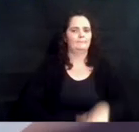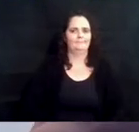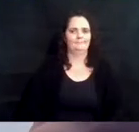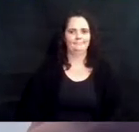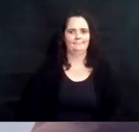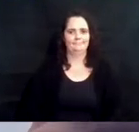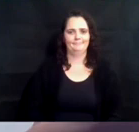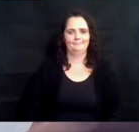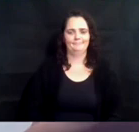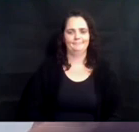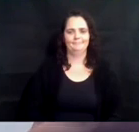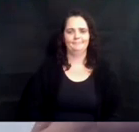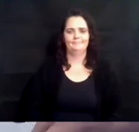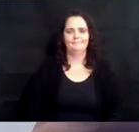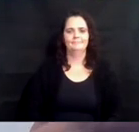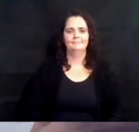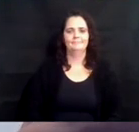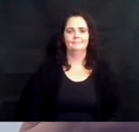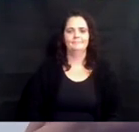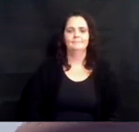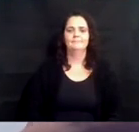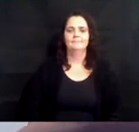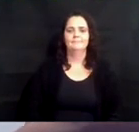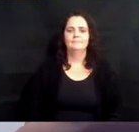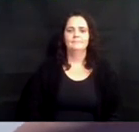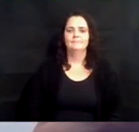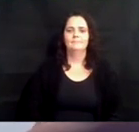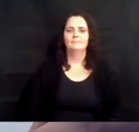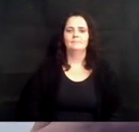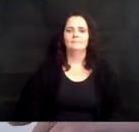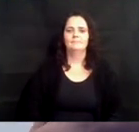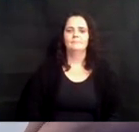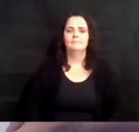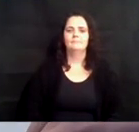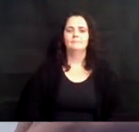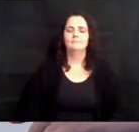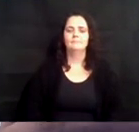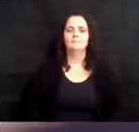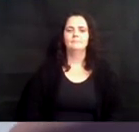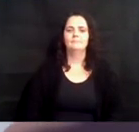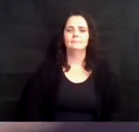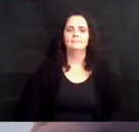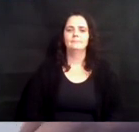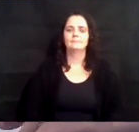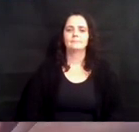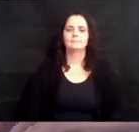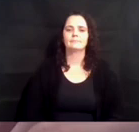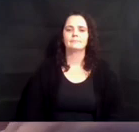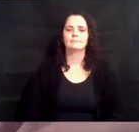Okay, alright, there we go.